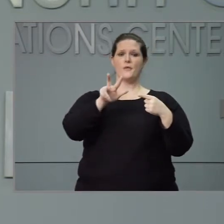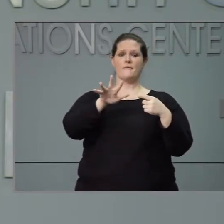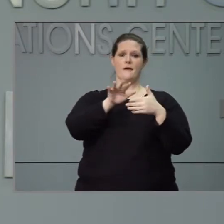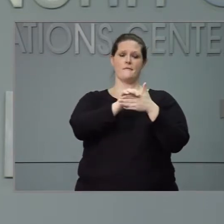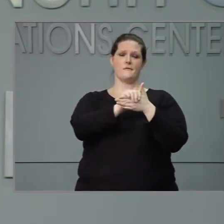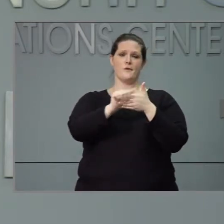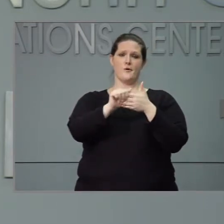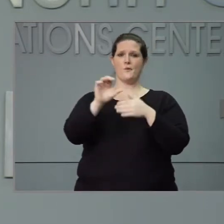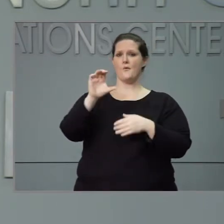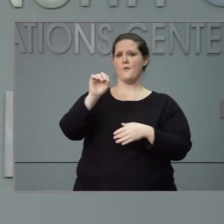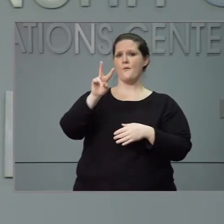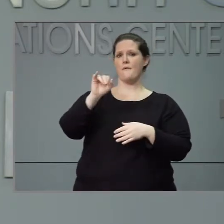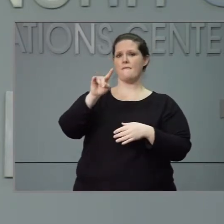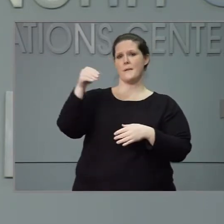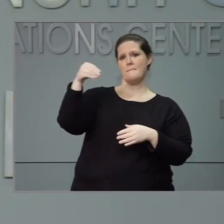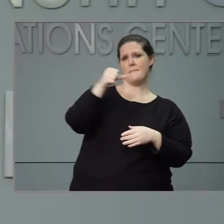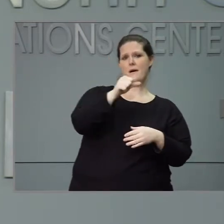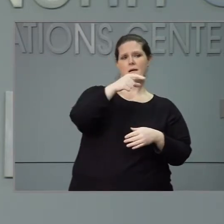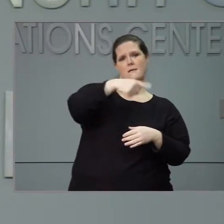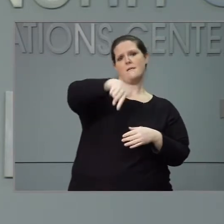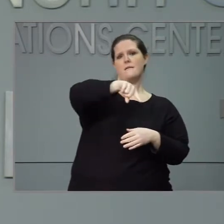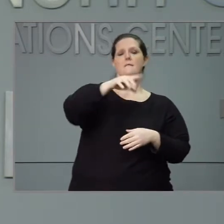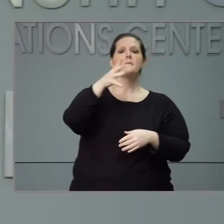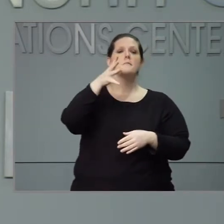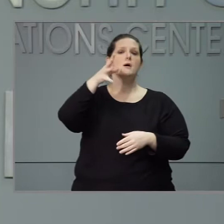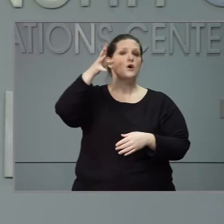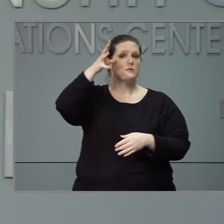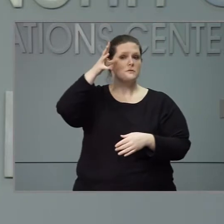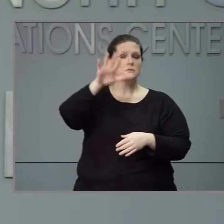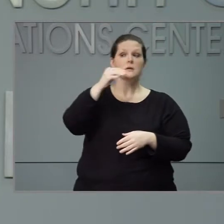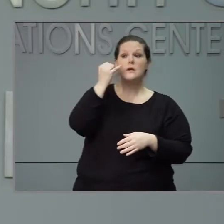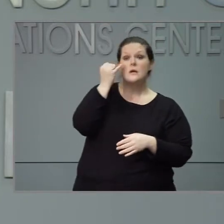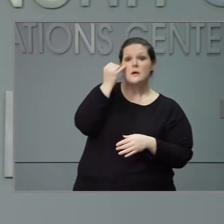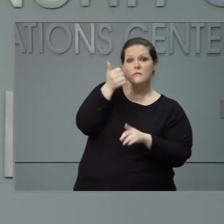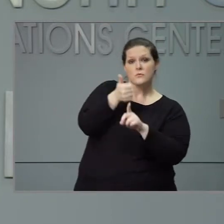NOCHE VAN A ESCUCHAR LAS DIFERENCIAS ENTRE DAN FOREST Y